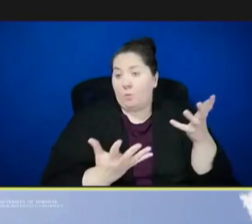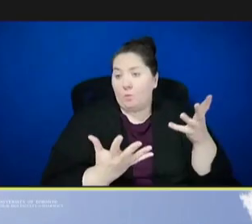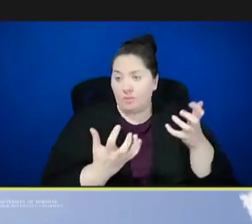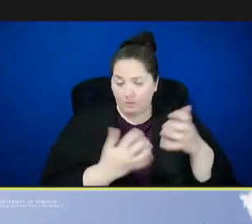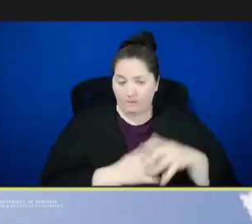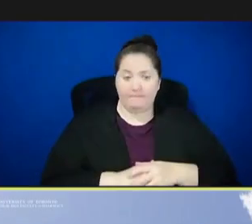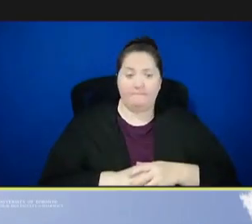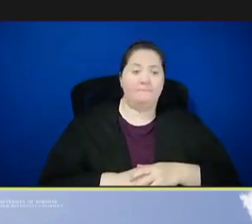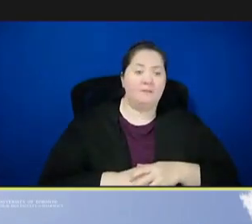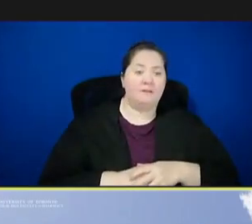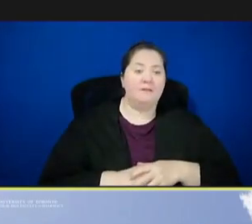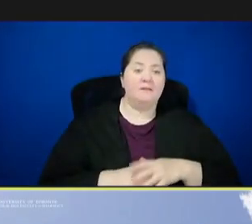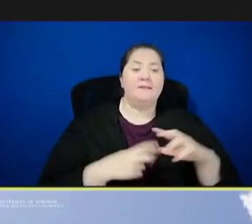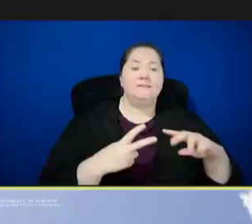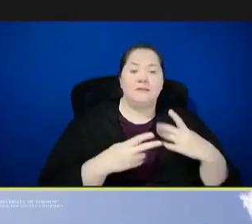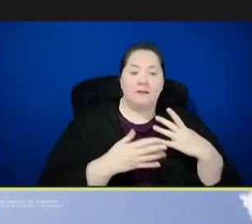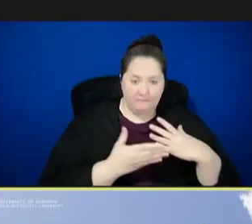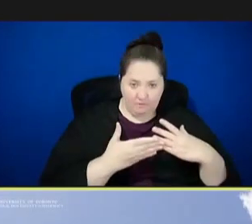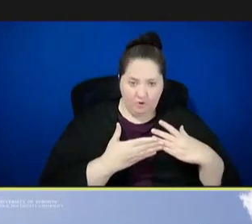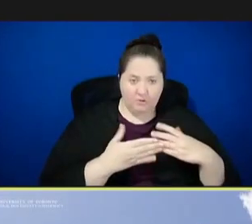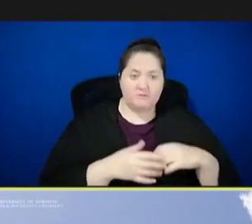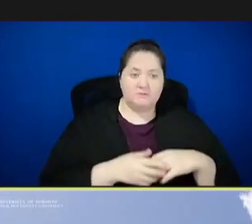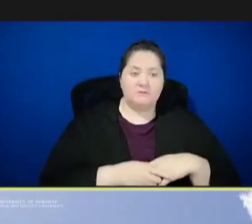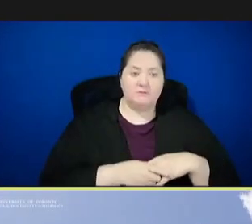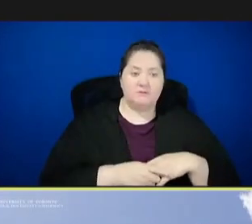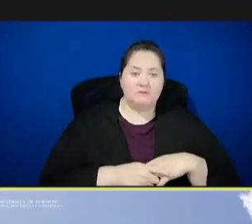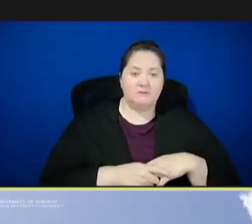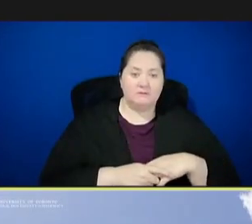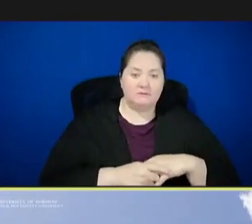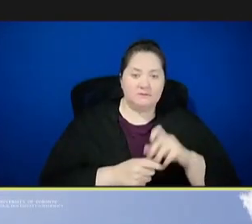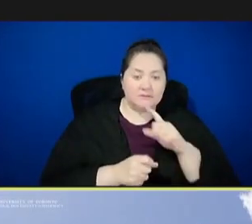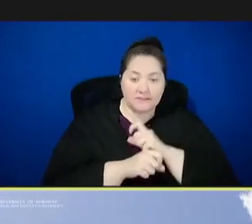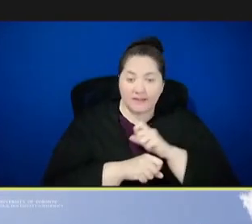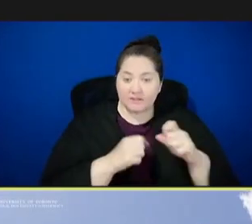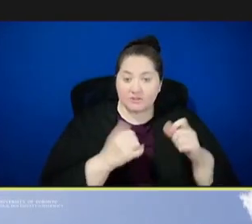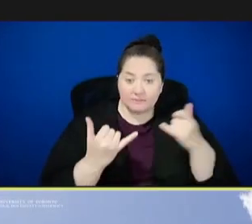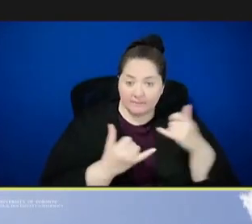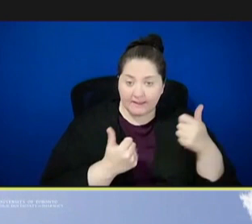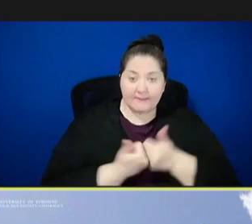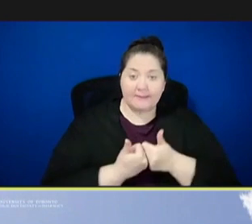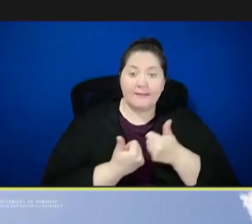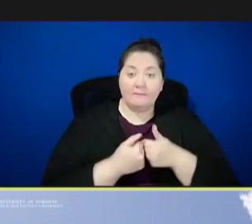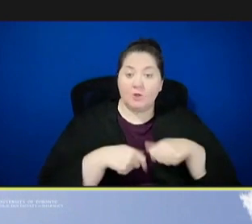And then the second part of the game is that they can actually play the game during the needle